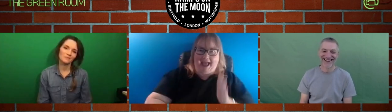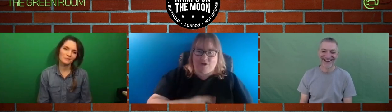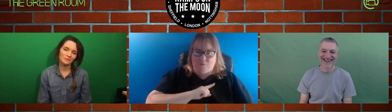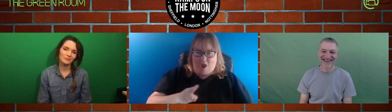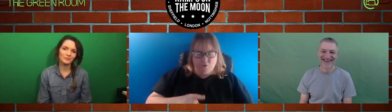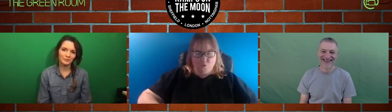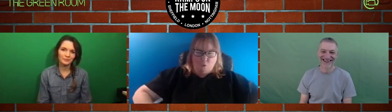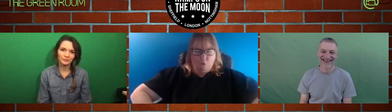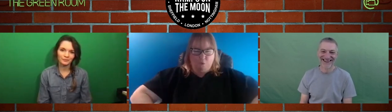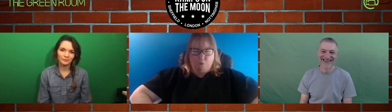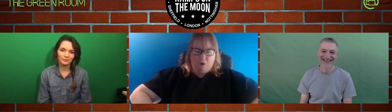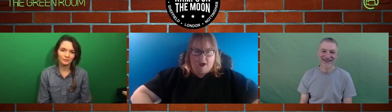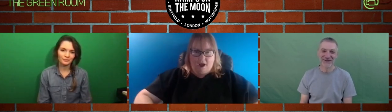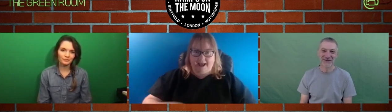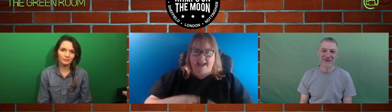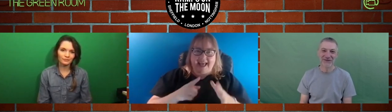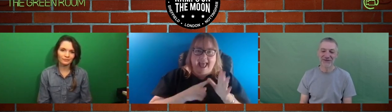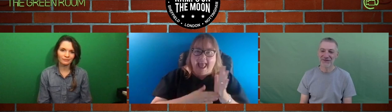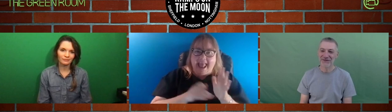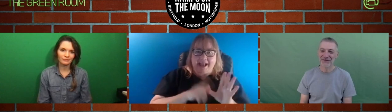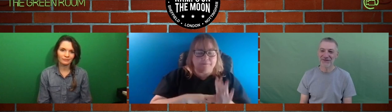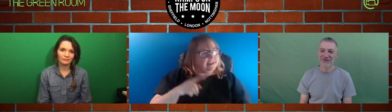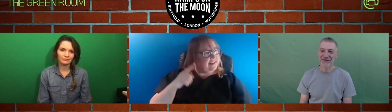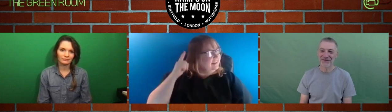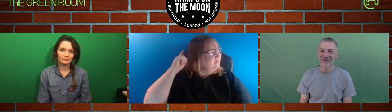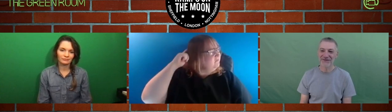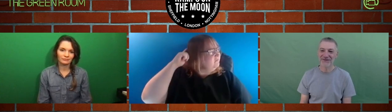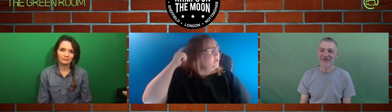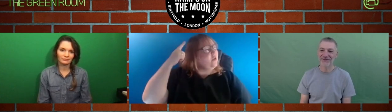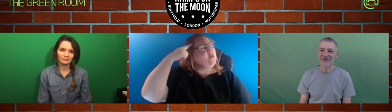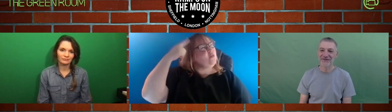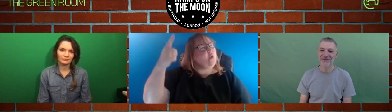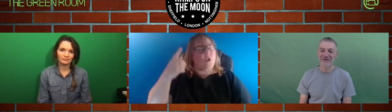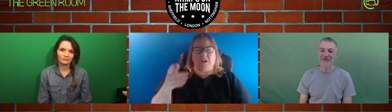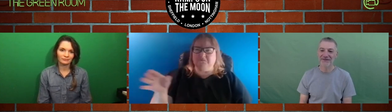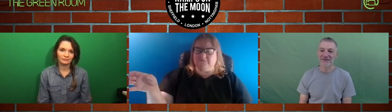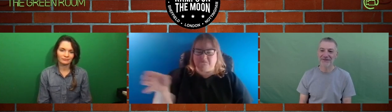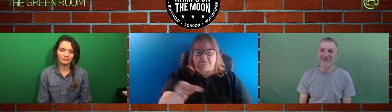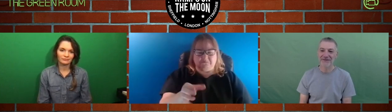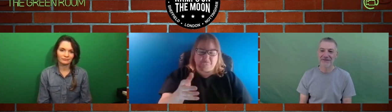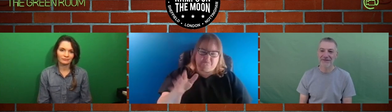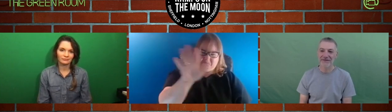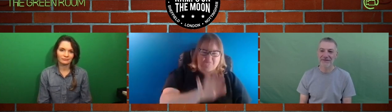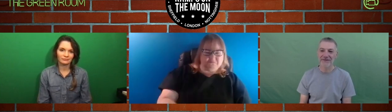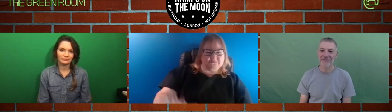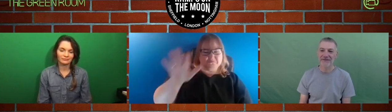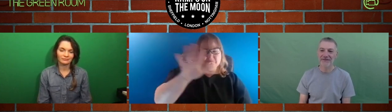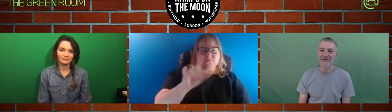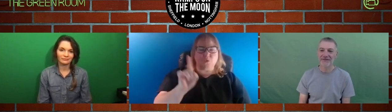Amy didn't have in her mind what parts she was gonna cast. She knew that she needed some different parts but